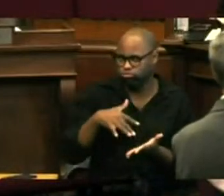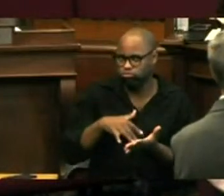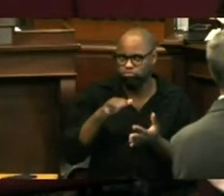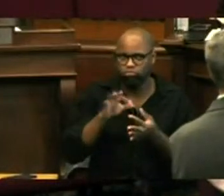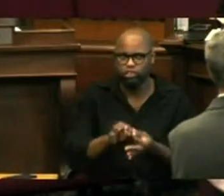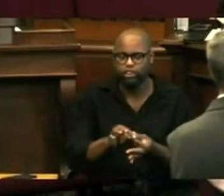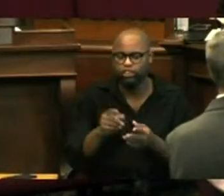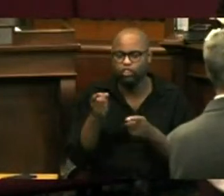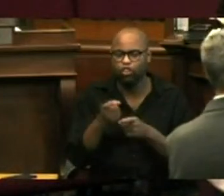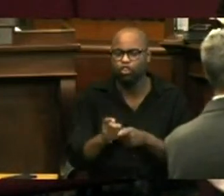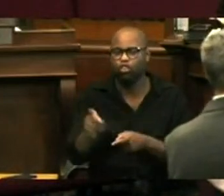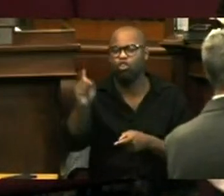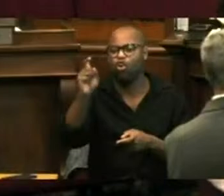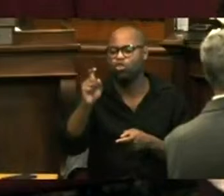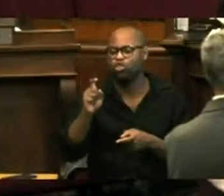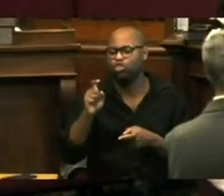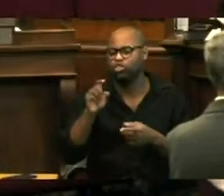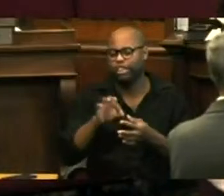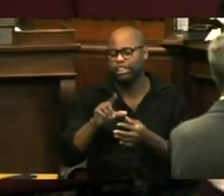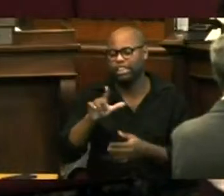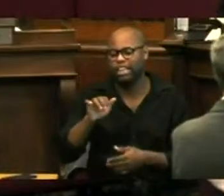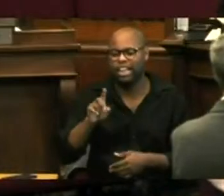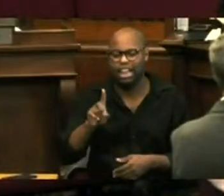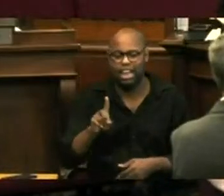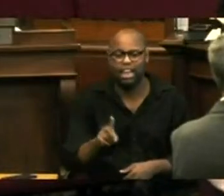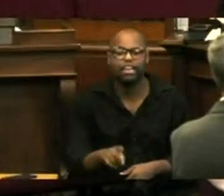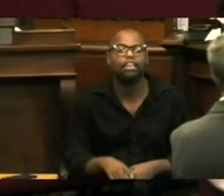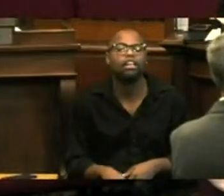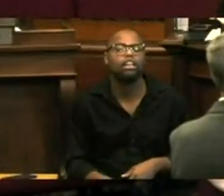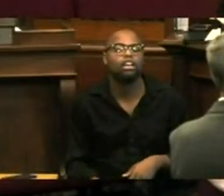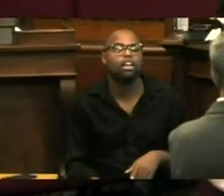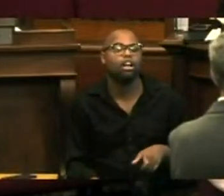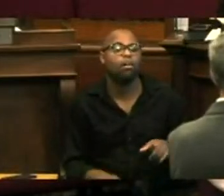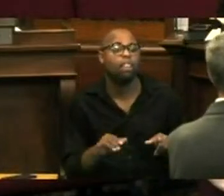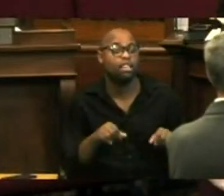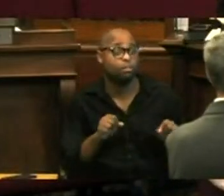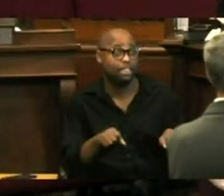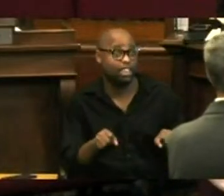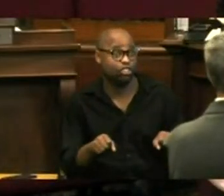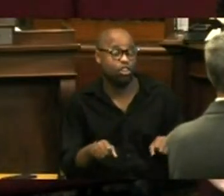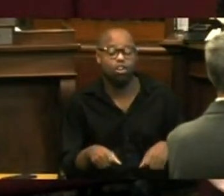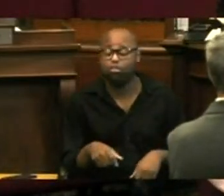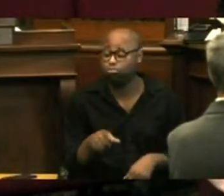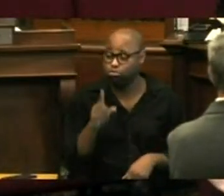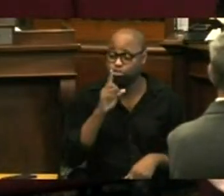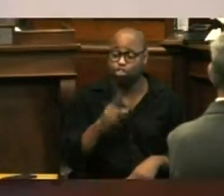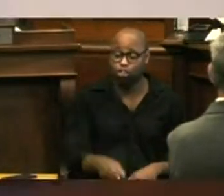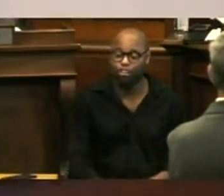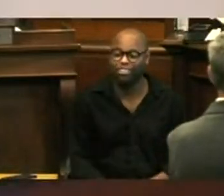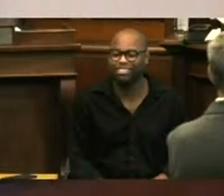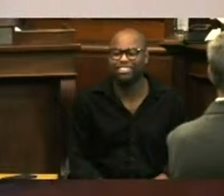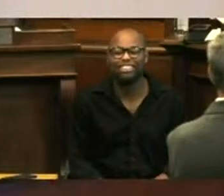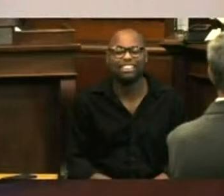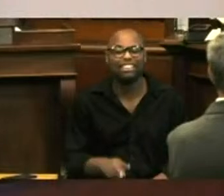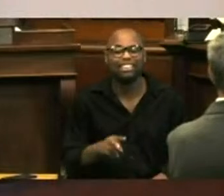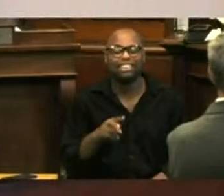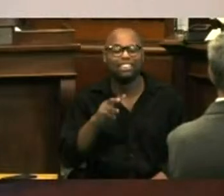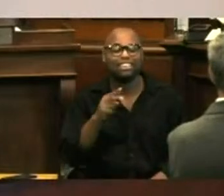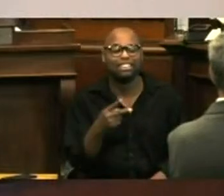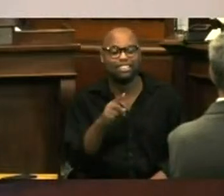our study regarding corrosion of